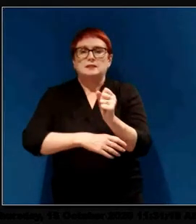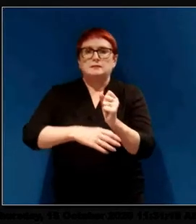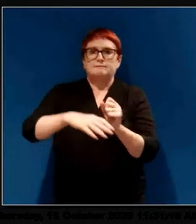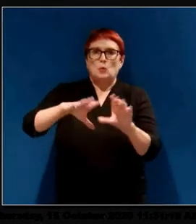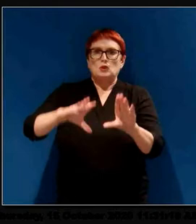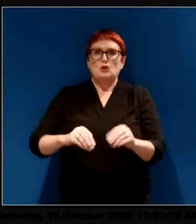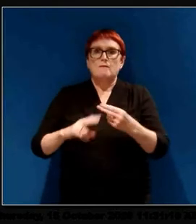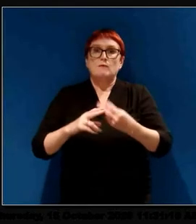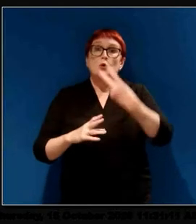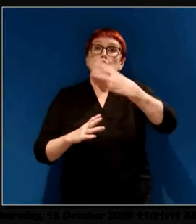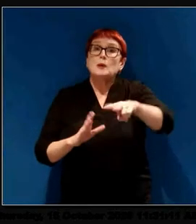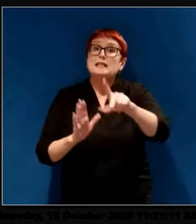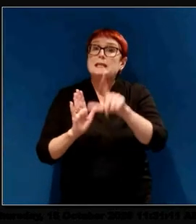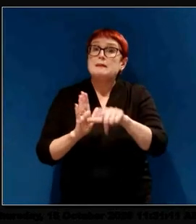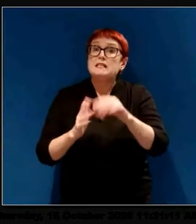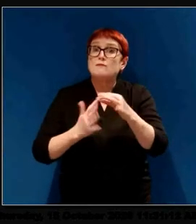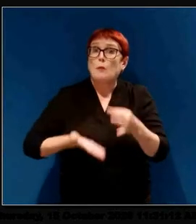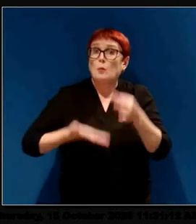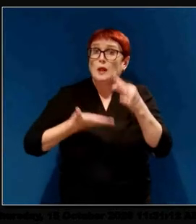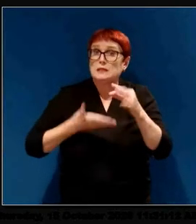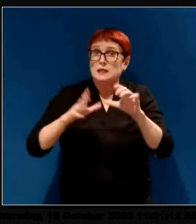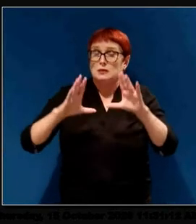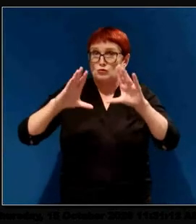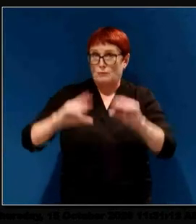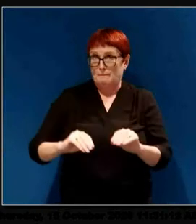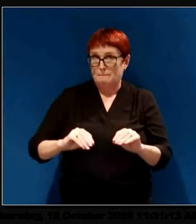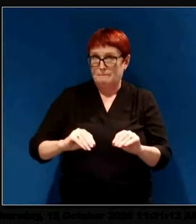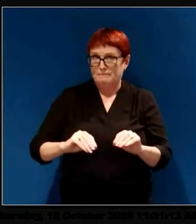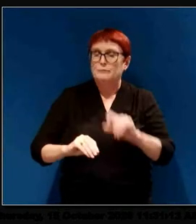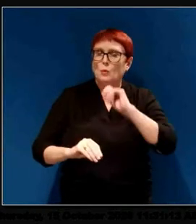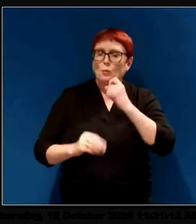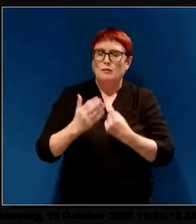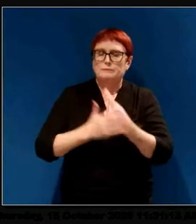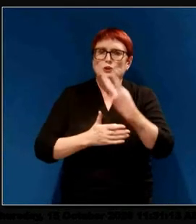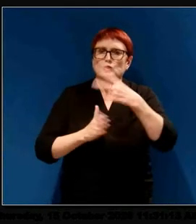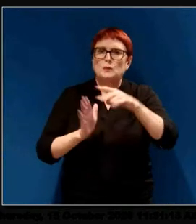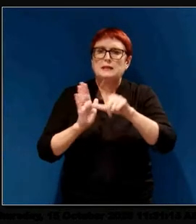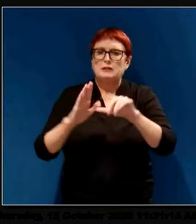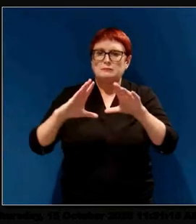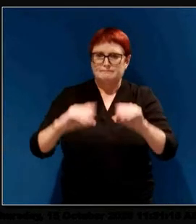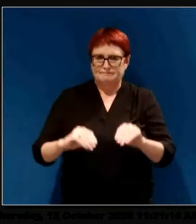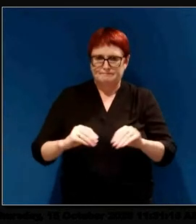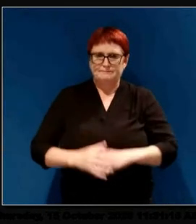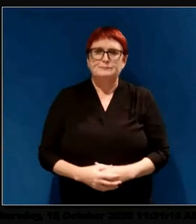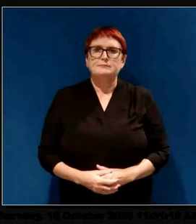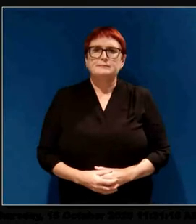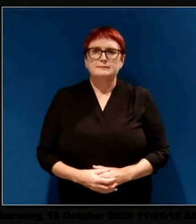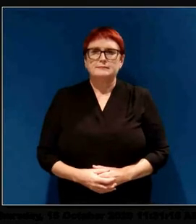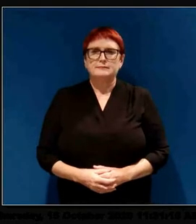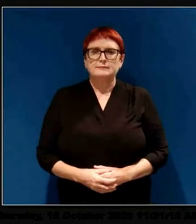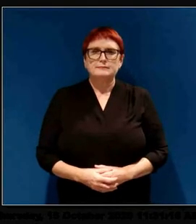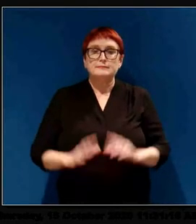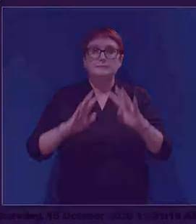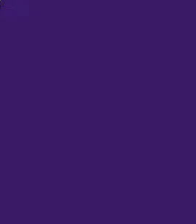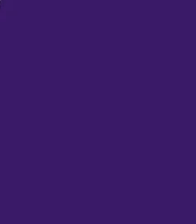20 minutes, we will do that. Thanks, Chair. The Royal Commission is adjourned.